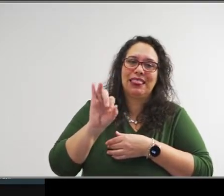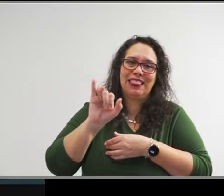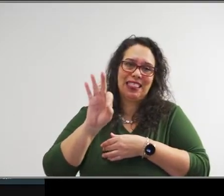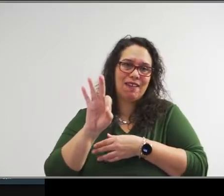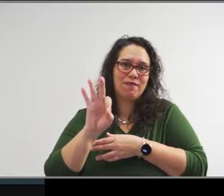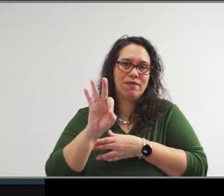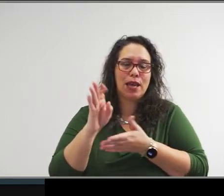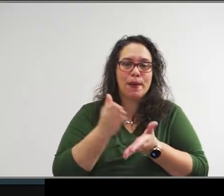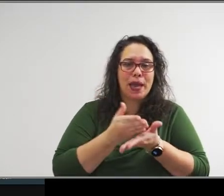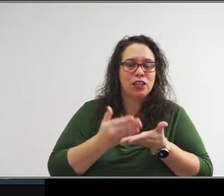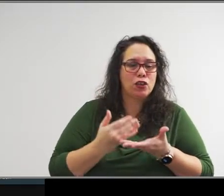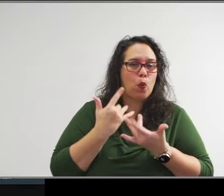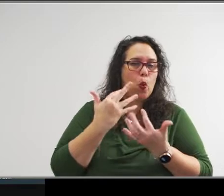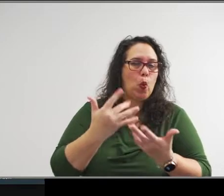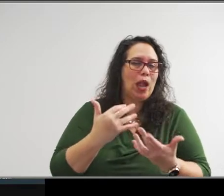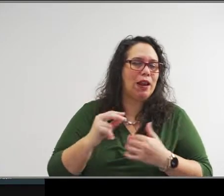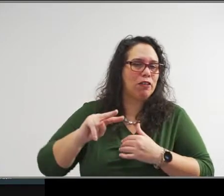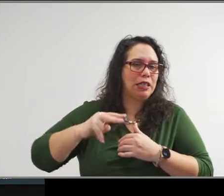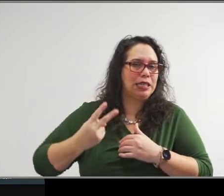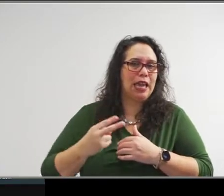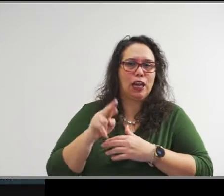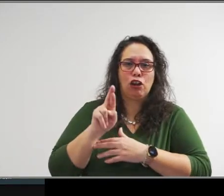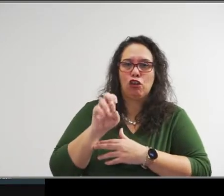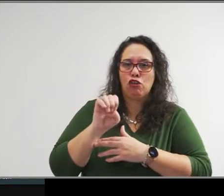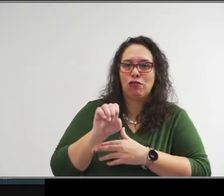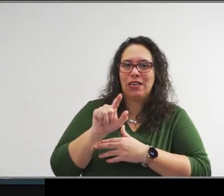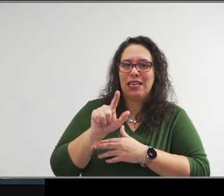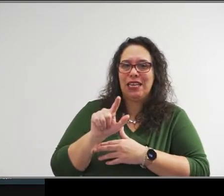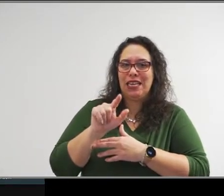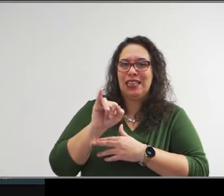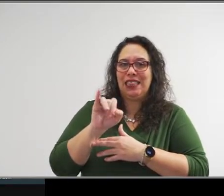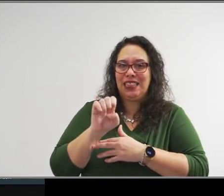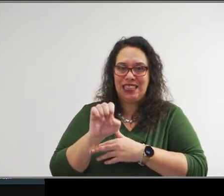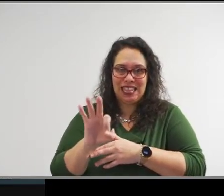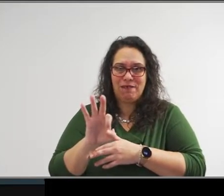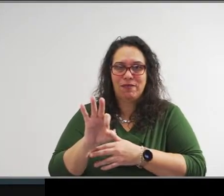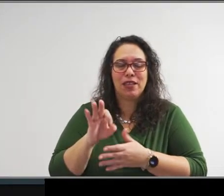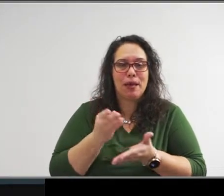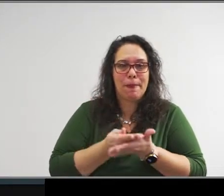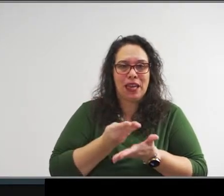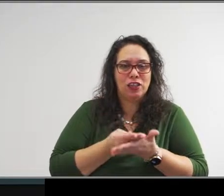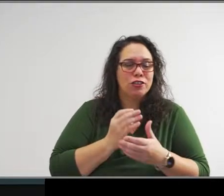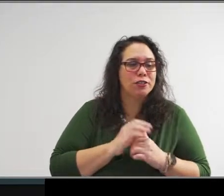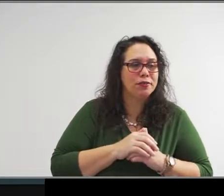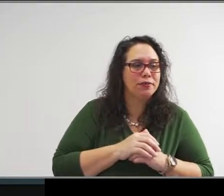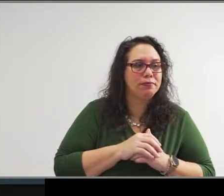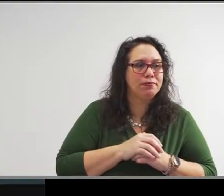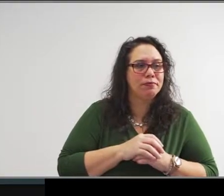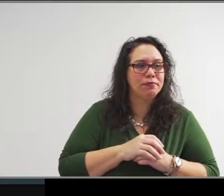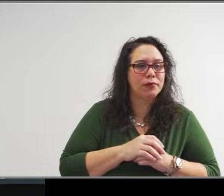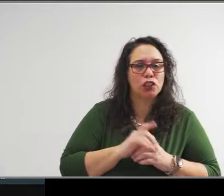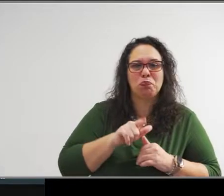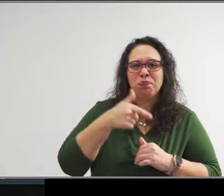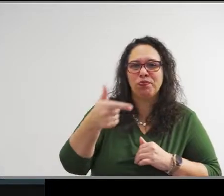we're getting in the second relief package. So I will hand it over to Renee at this point. Thank you. Thank you very much, Reenie,